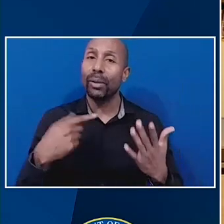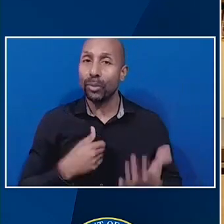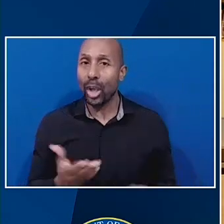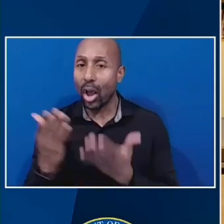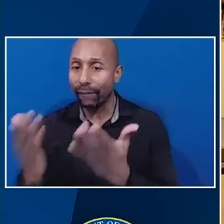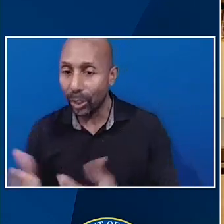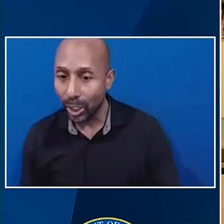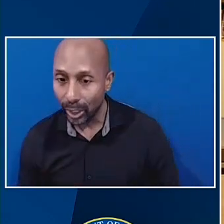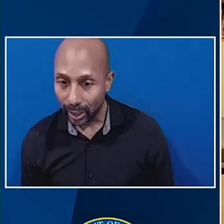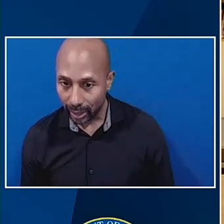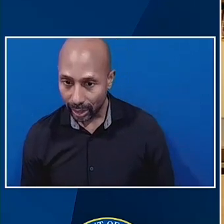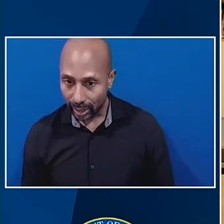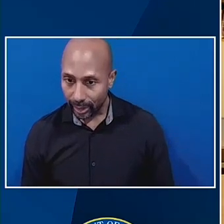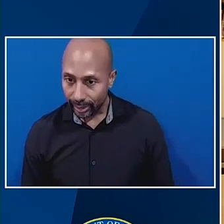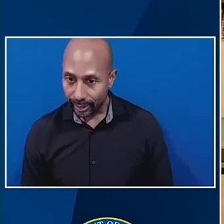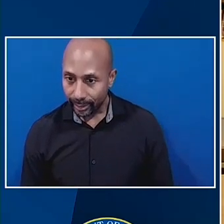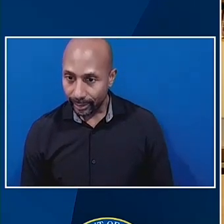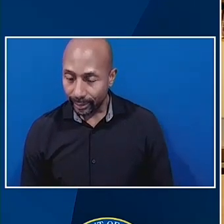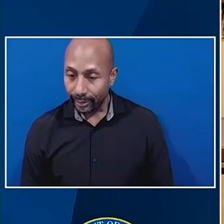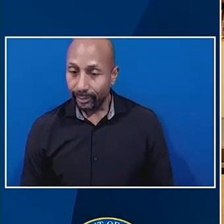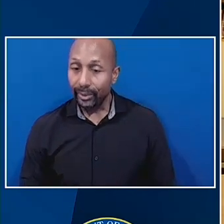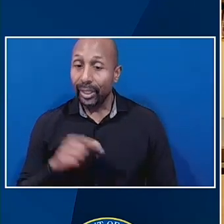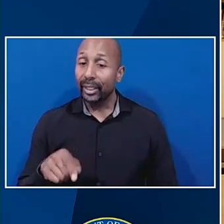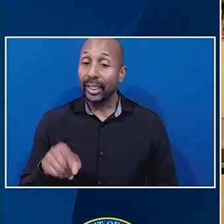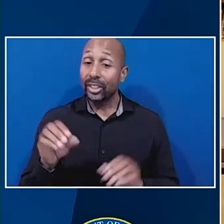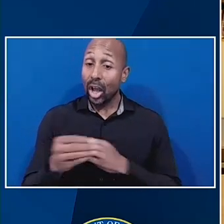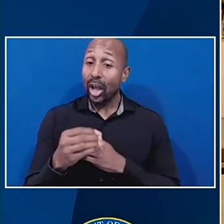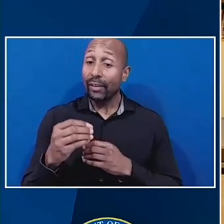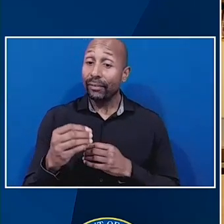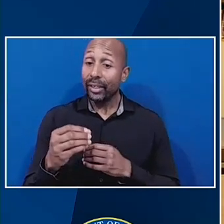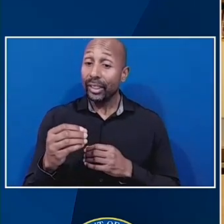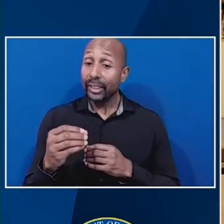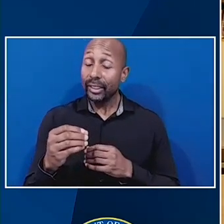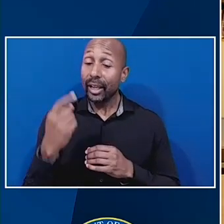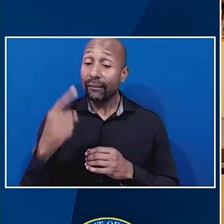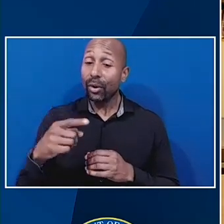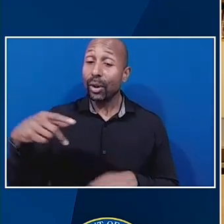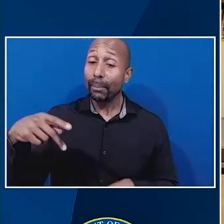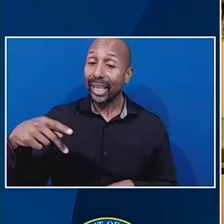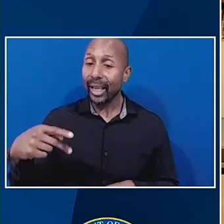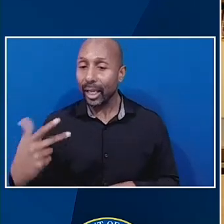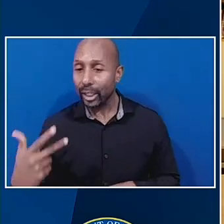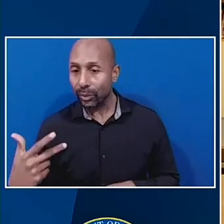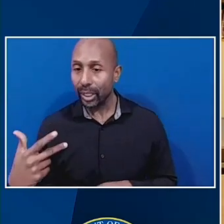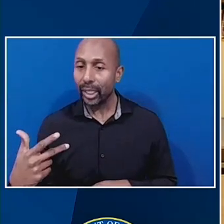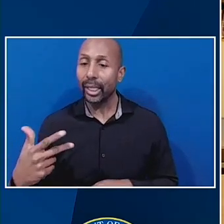participants have exceeded expected outcomes in maintaining their grade point average, academic good standing,